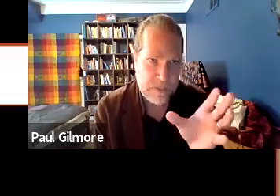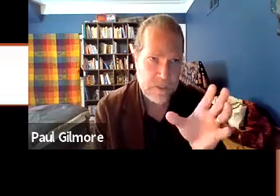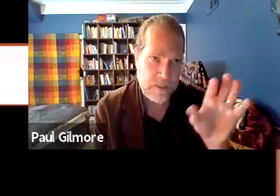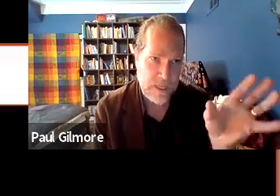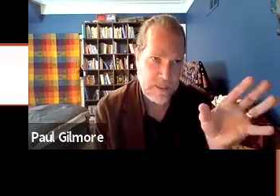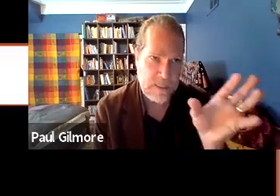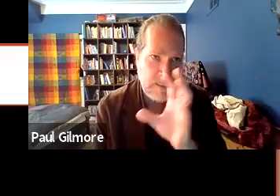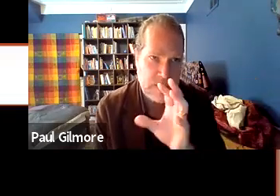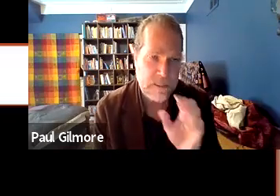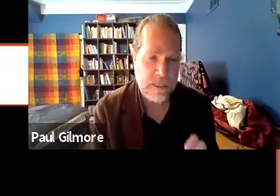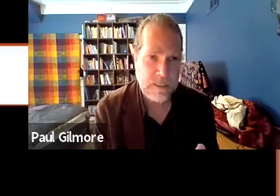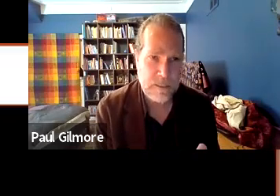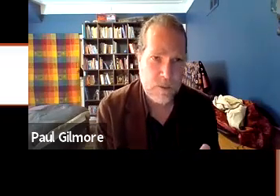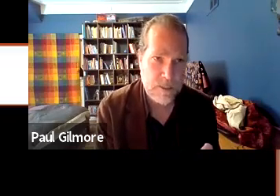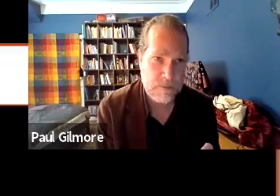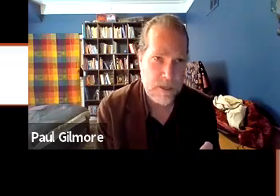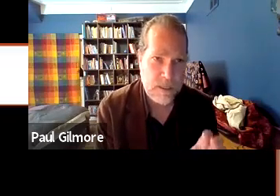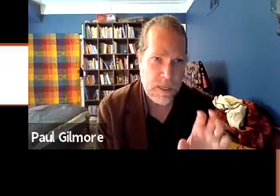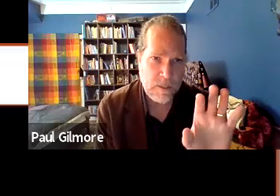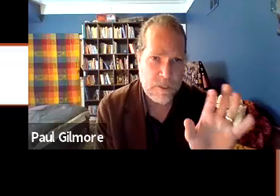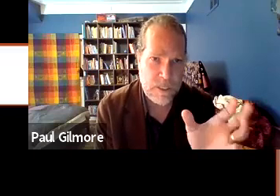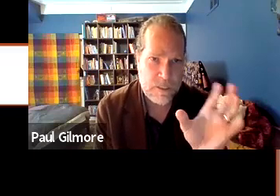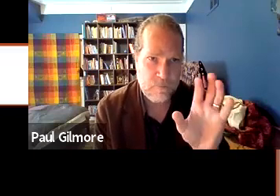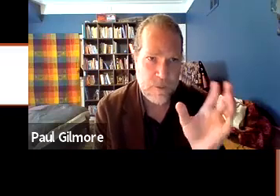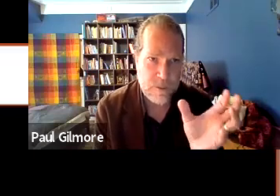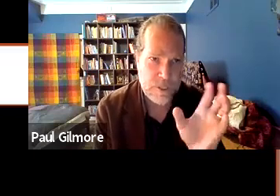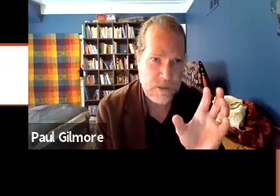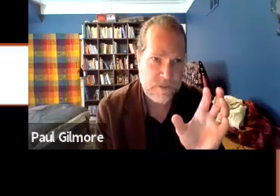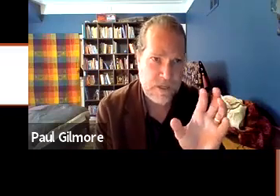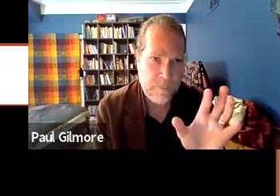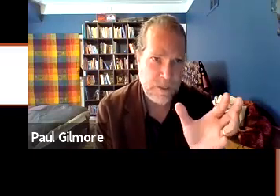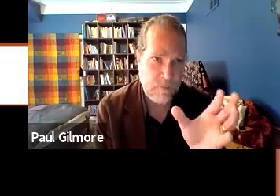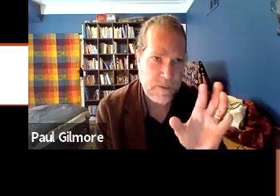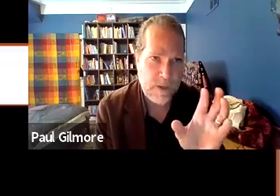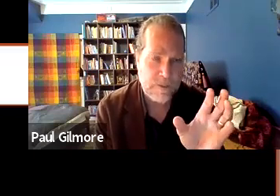period, the 1880s, to the 1920s. Right, you see this real shift happening right around